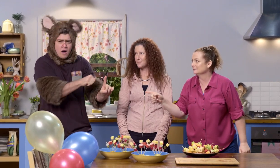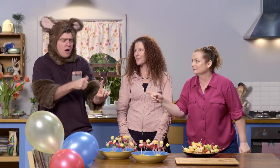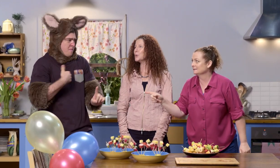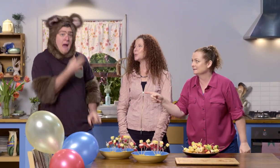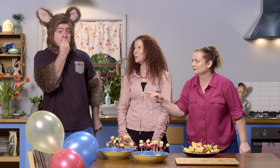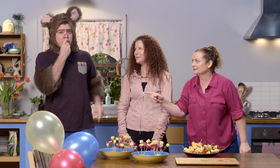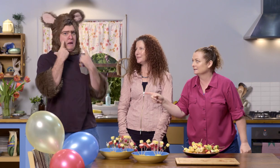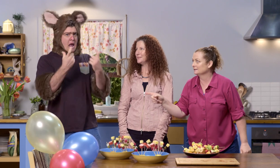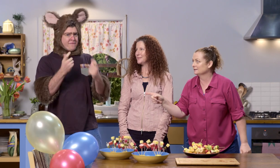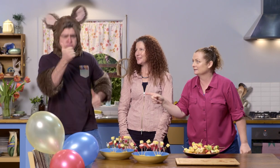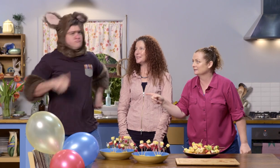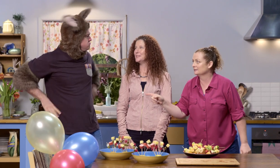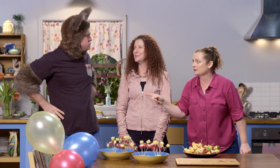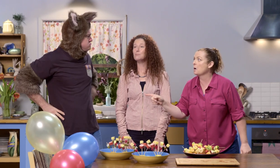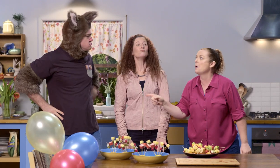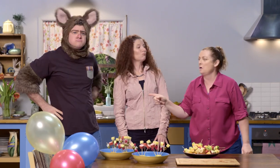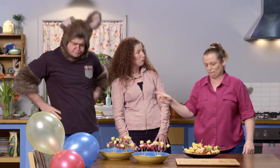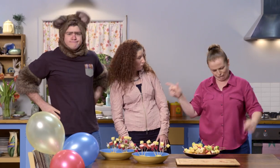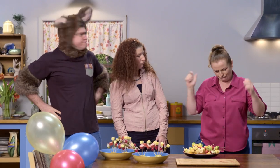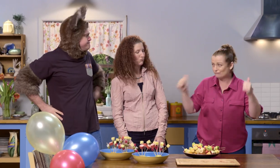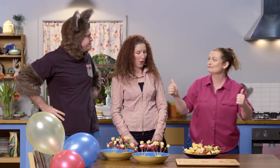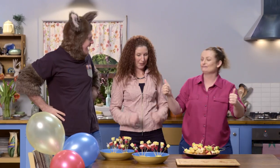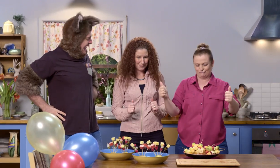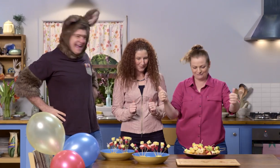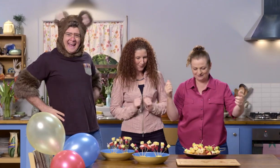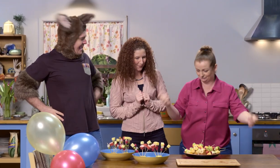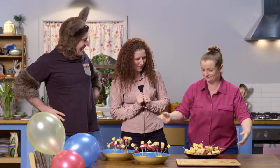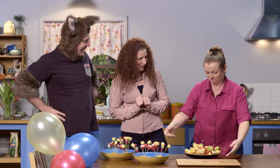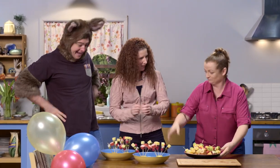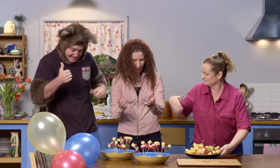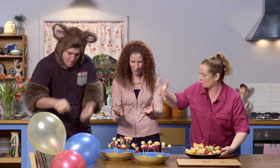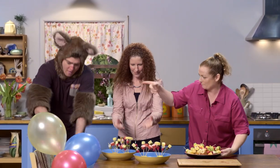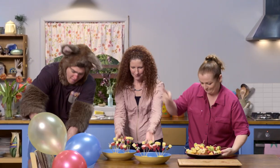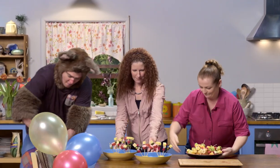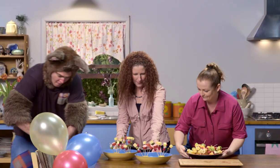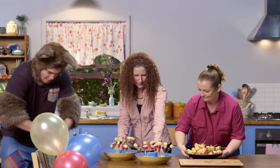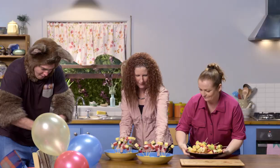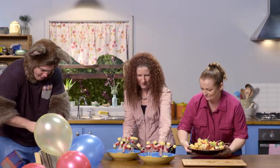so I was very careful not to tell him anything. Oh, that's great. Good. Right. Let's go. OK.